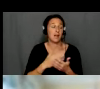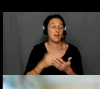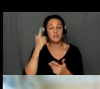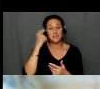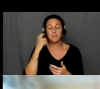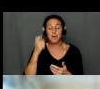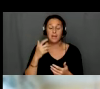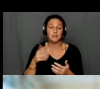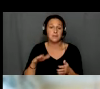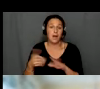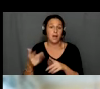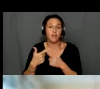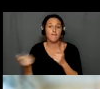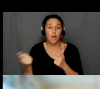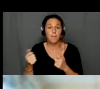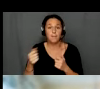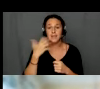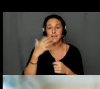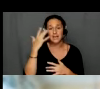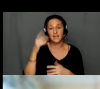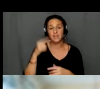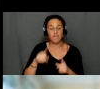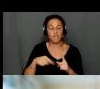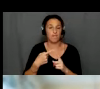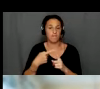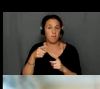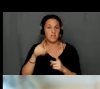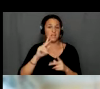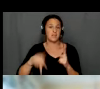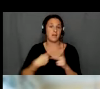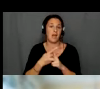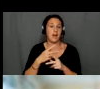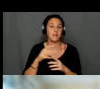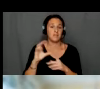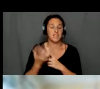in these kind of conditions, and we see also that unfortunately,